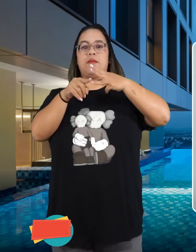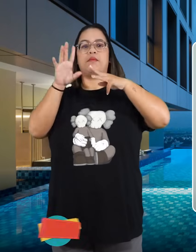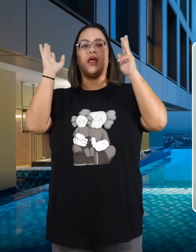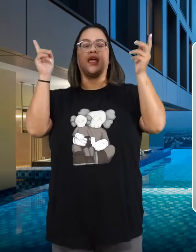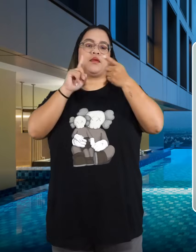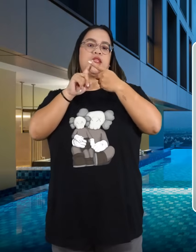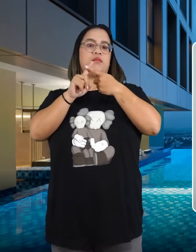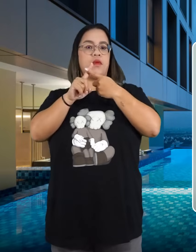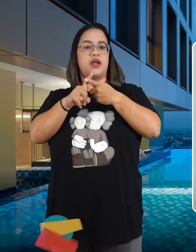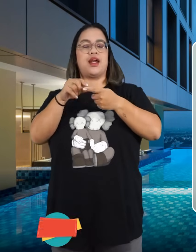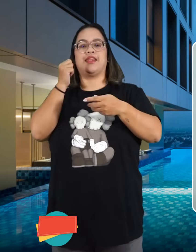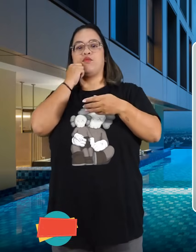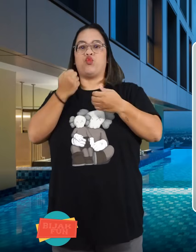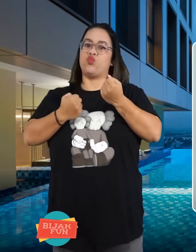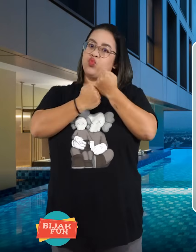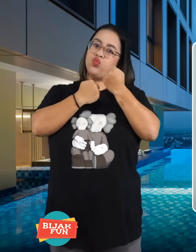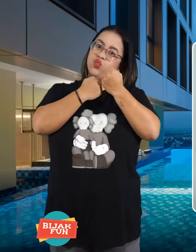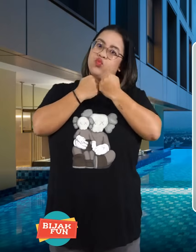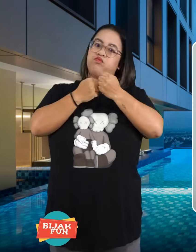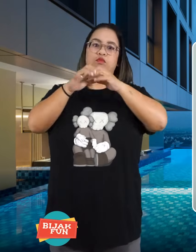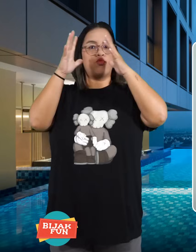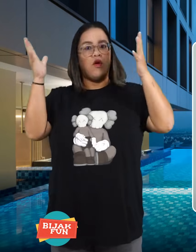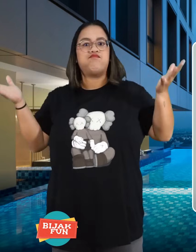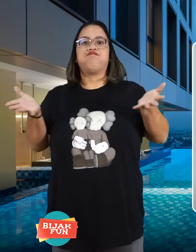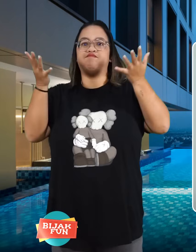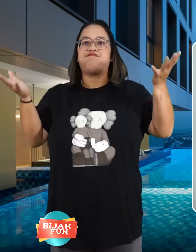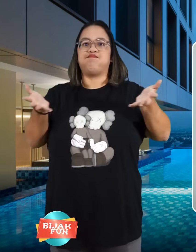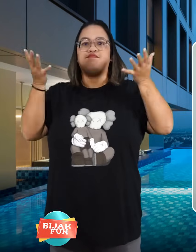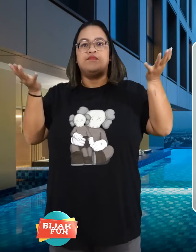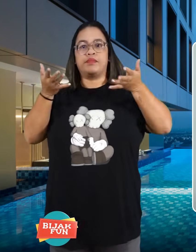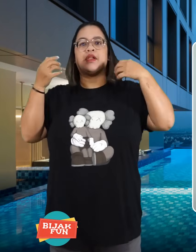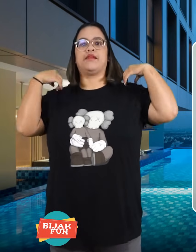Mother advised me not to doubt myself.